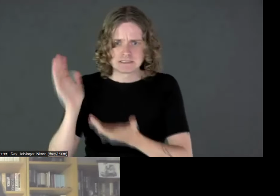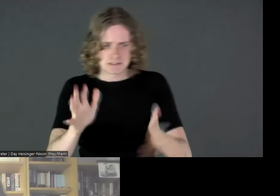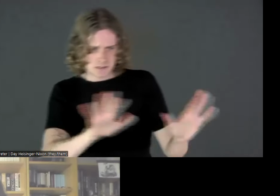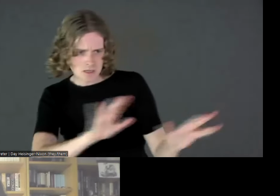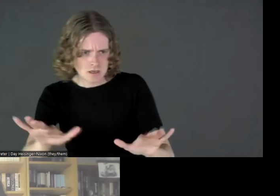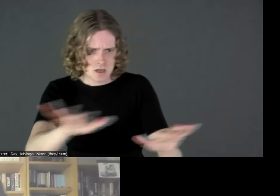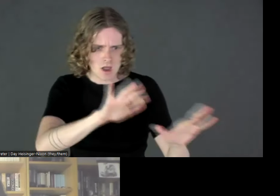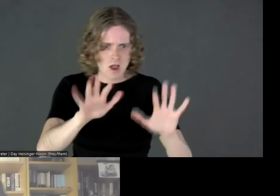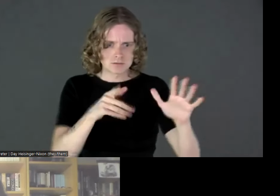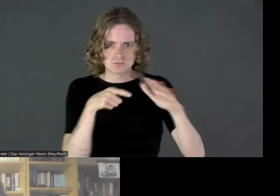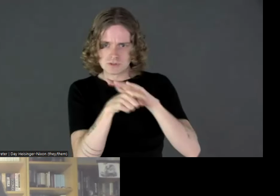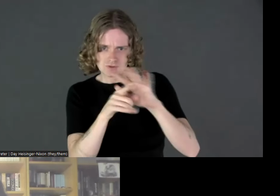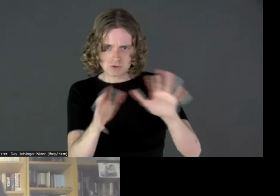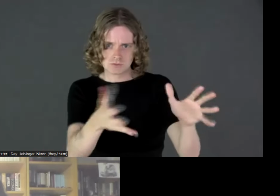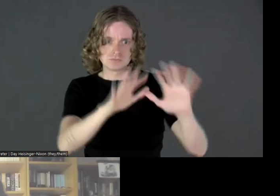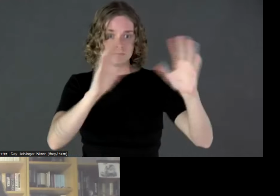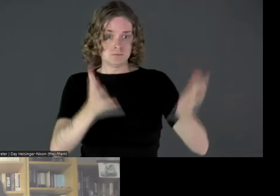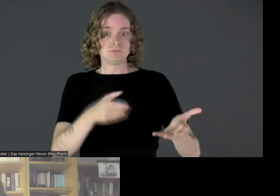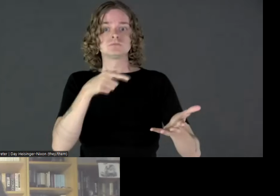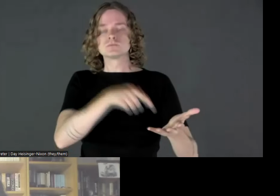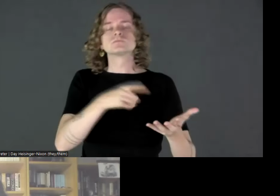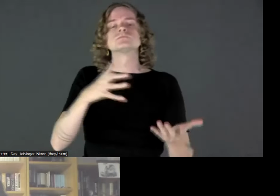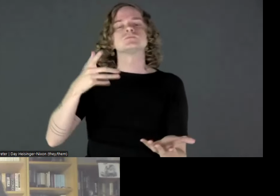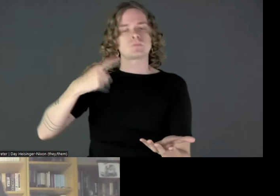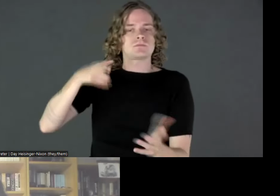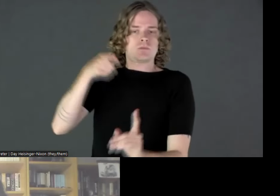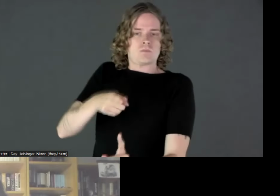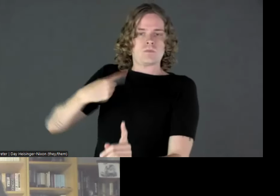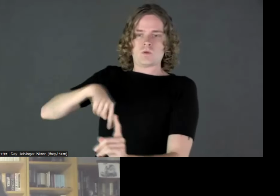And we will share findings also on how many of them are active